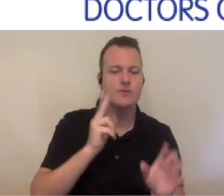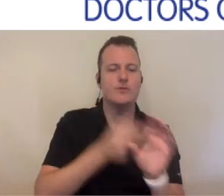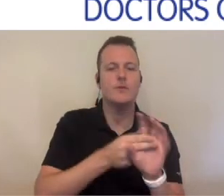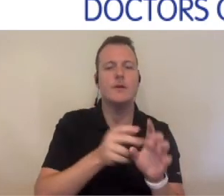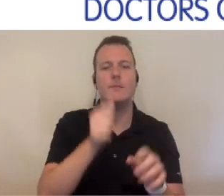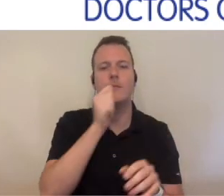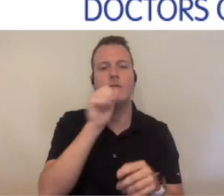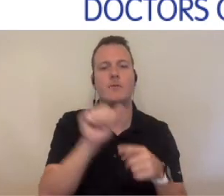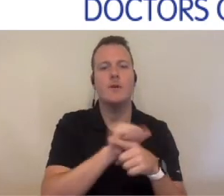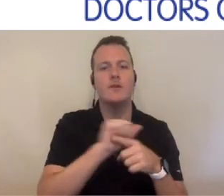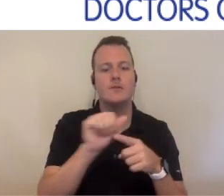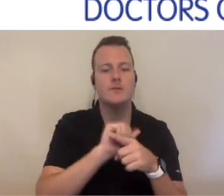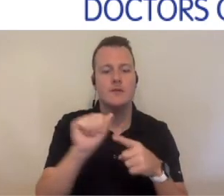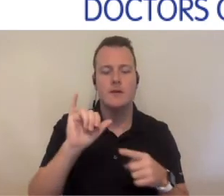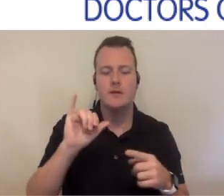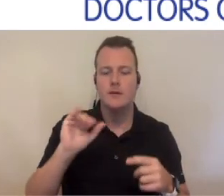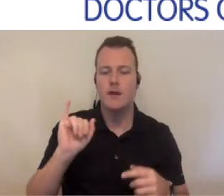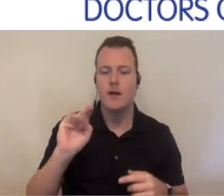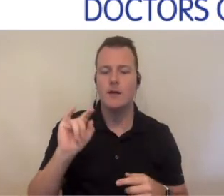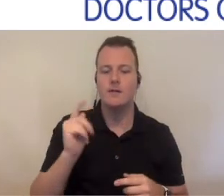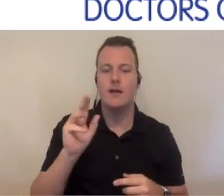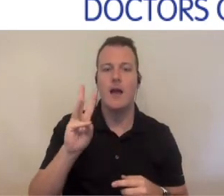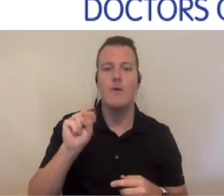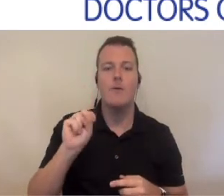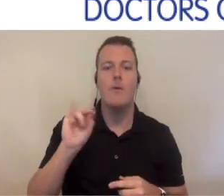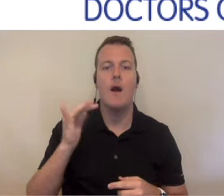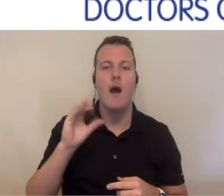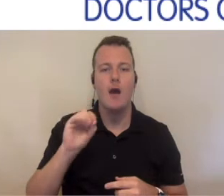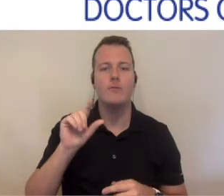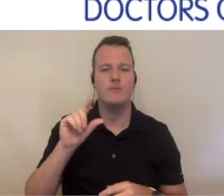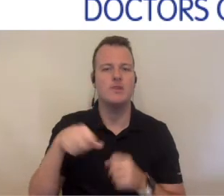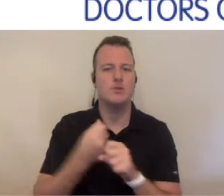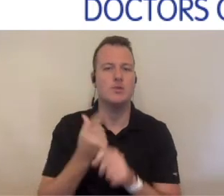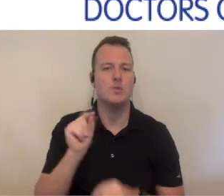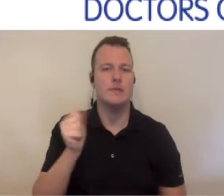practice in Youngstown Ohio in 2010. There she worked with the